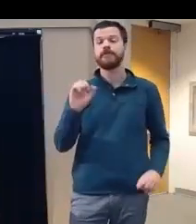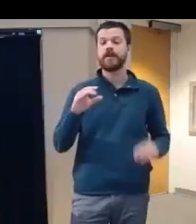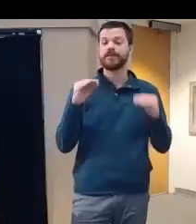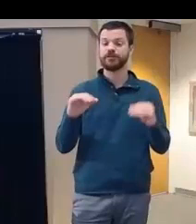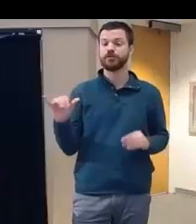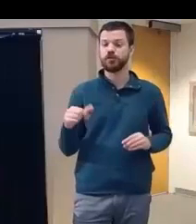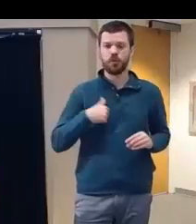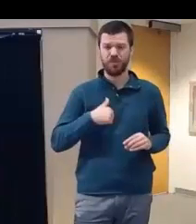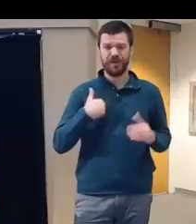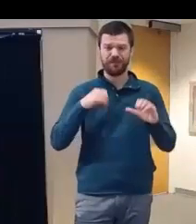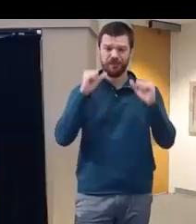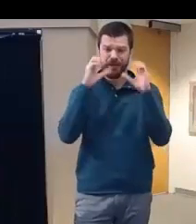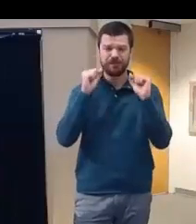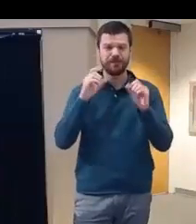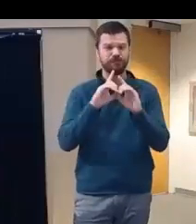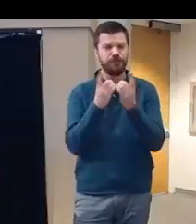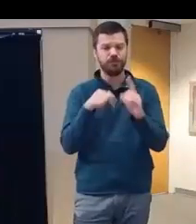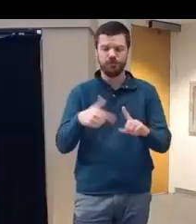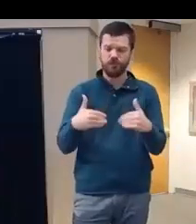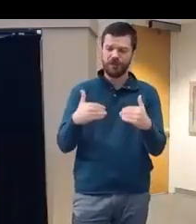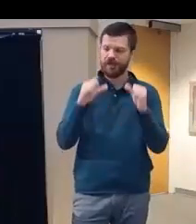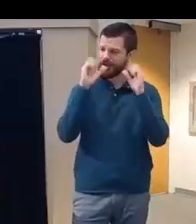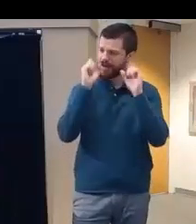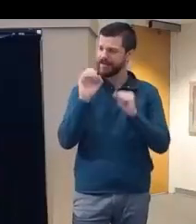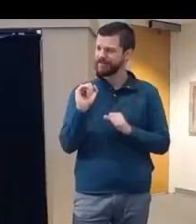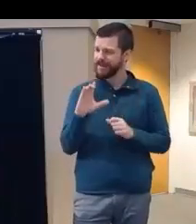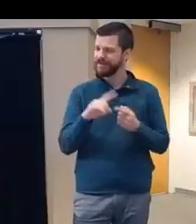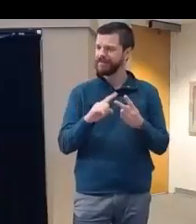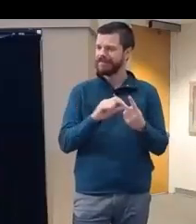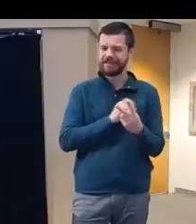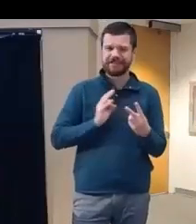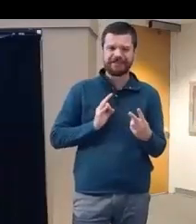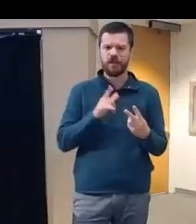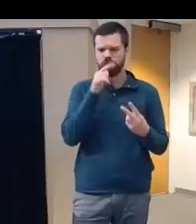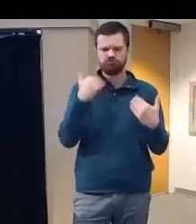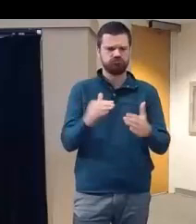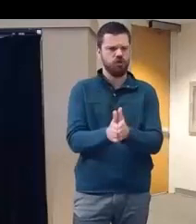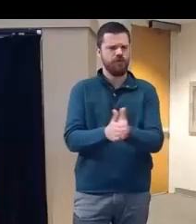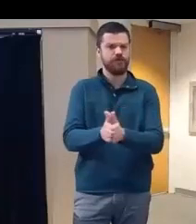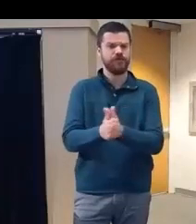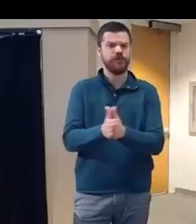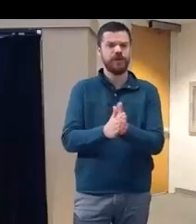Department um full of amazing faculty members and staff members who are very motivated to take care